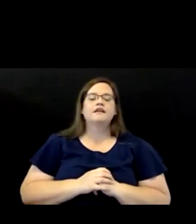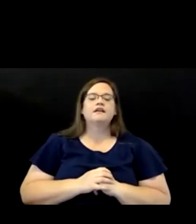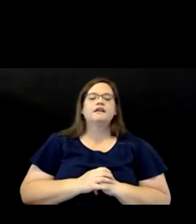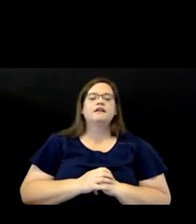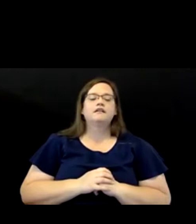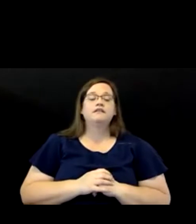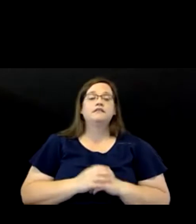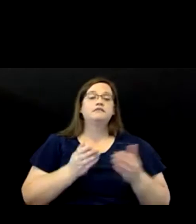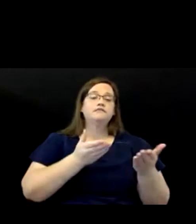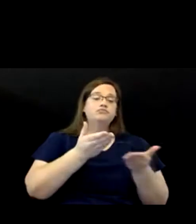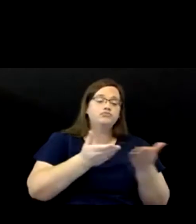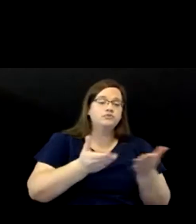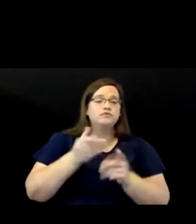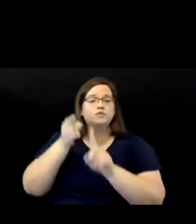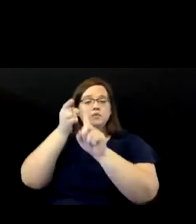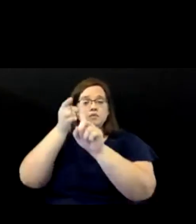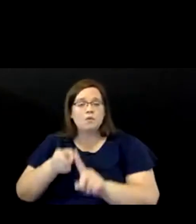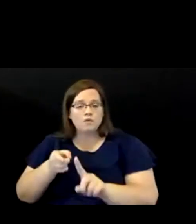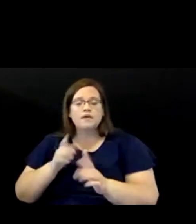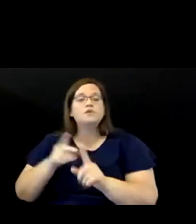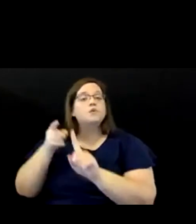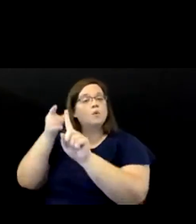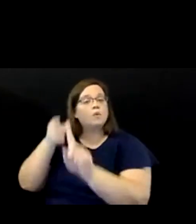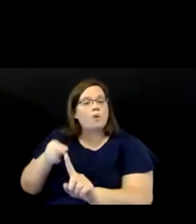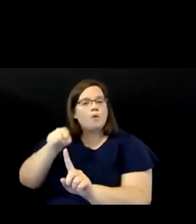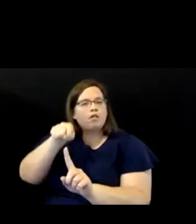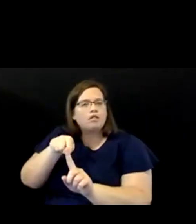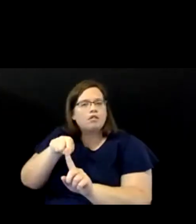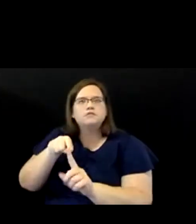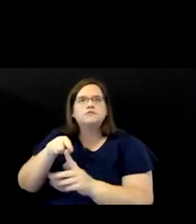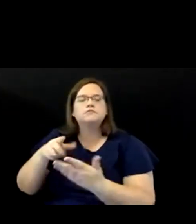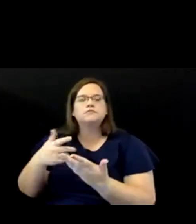goals in CILs. What's the thing that I want to do better at